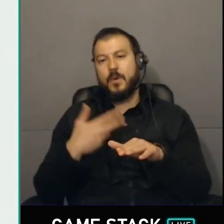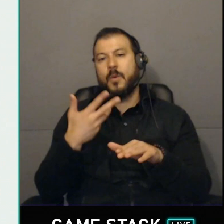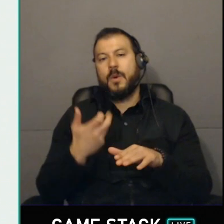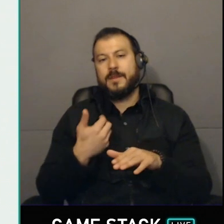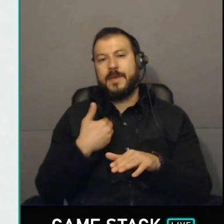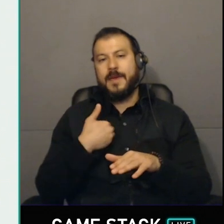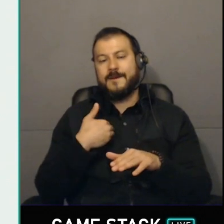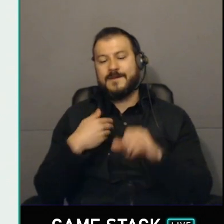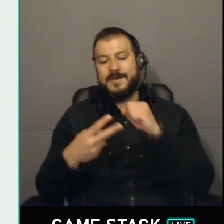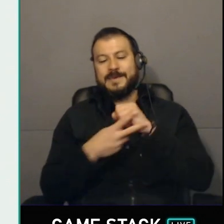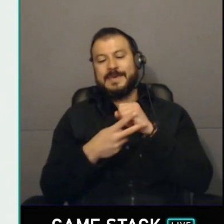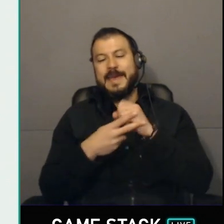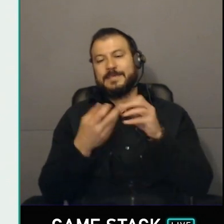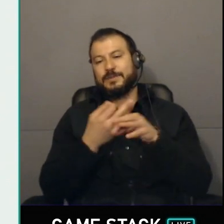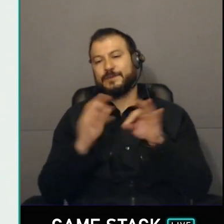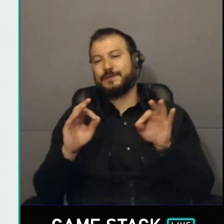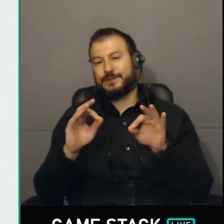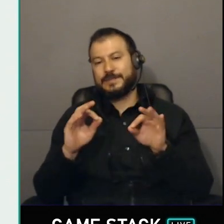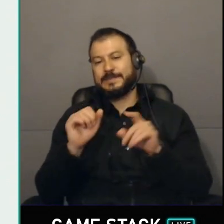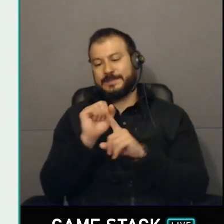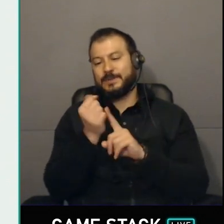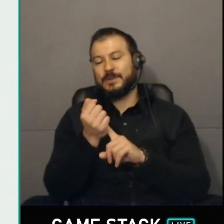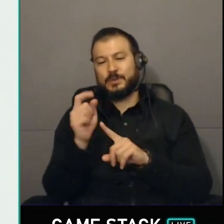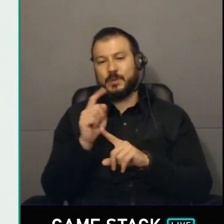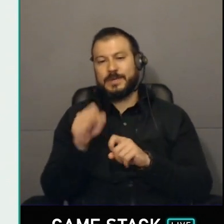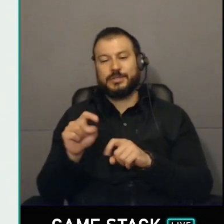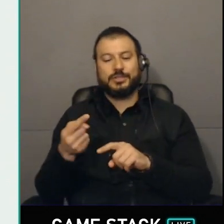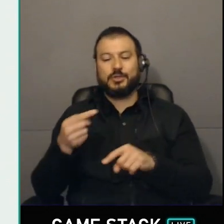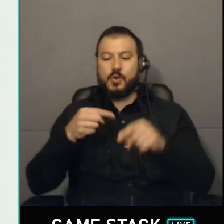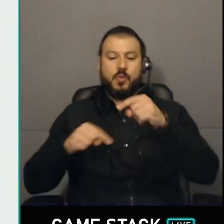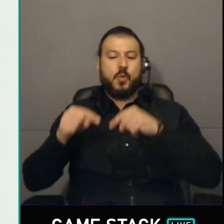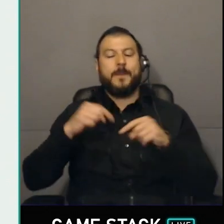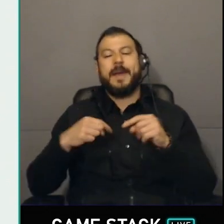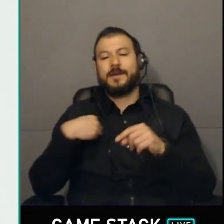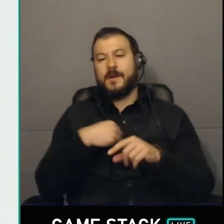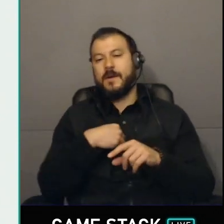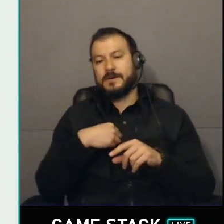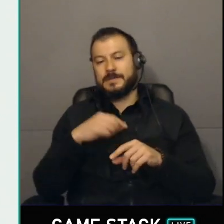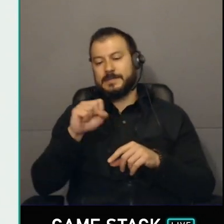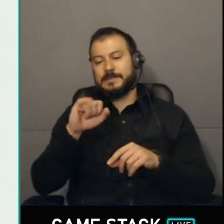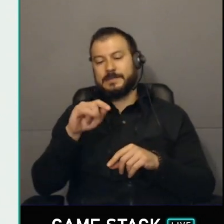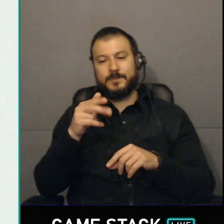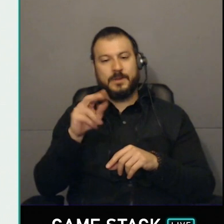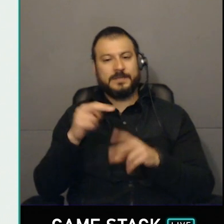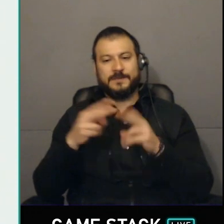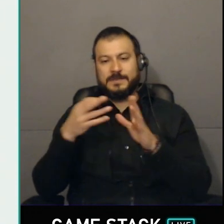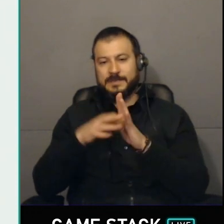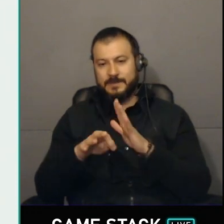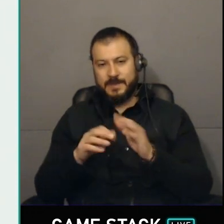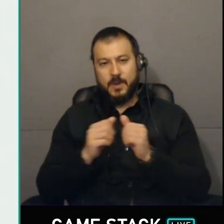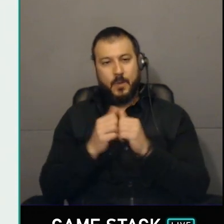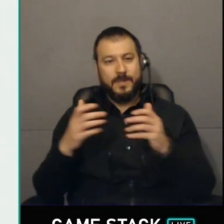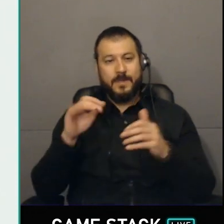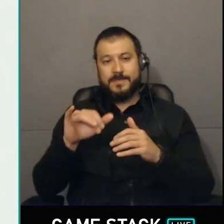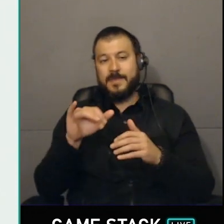that we can just roll back our simulation very simply. But without that friction fix up from that friction information on the previous frame,